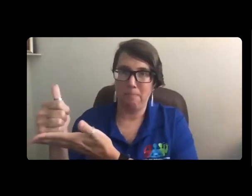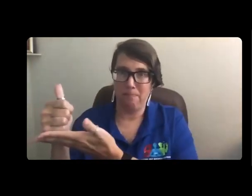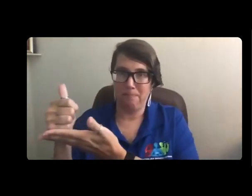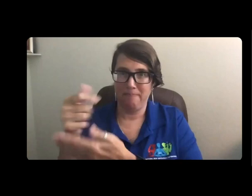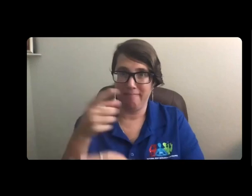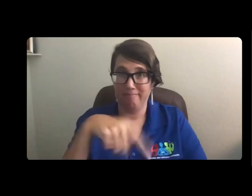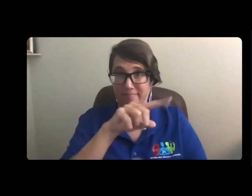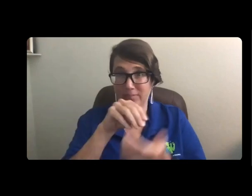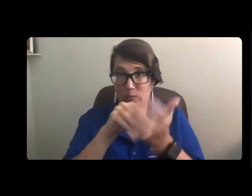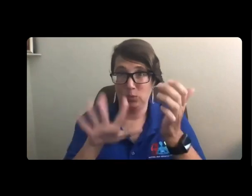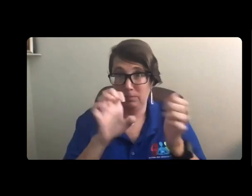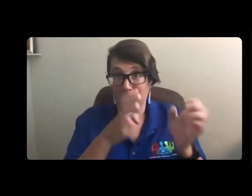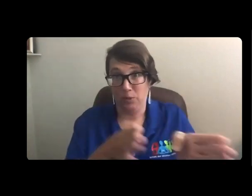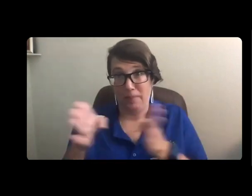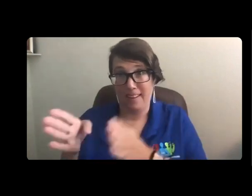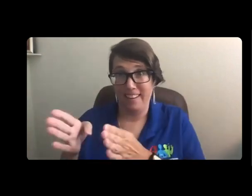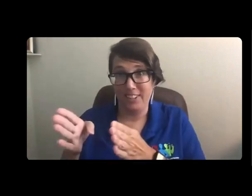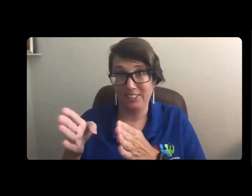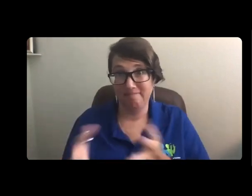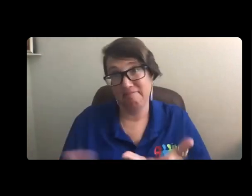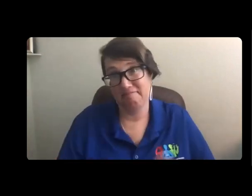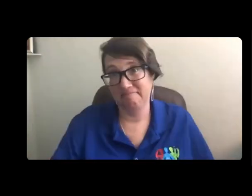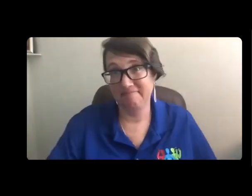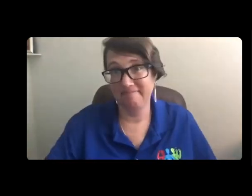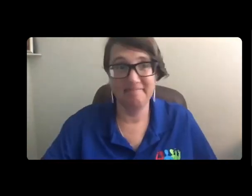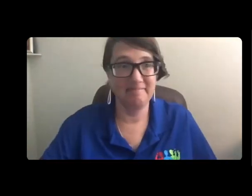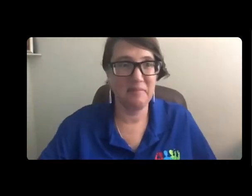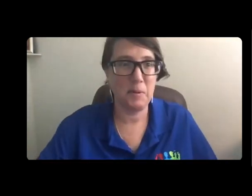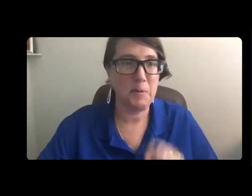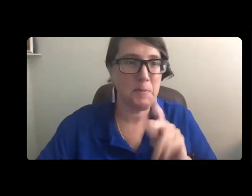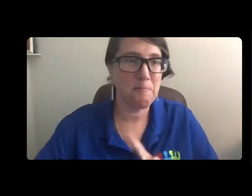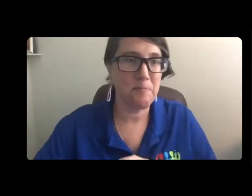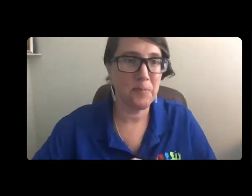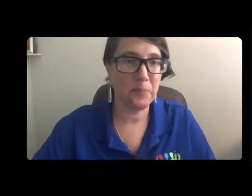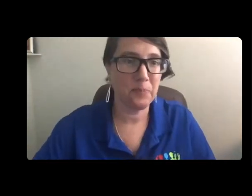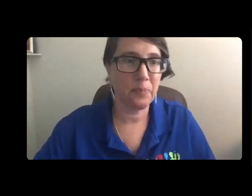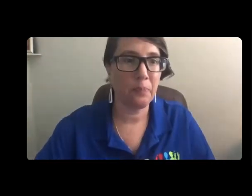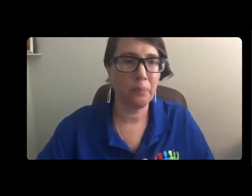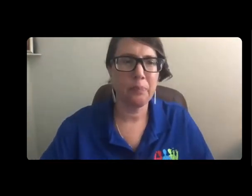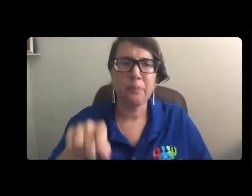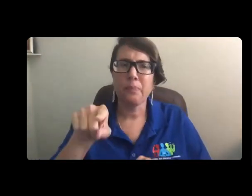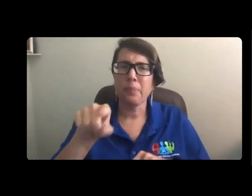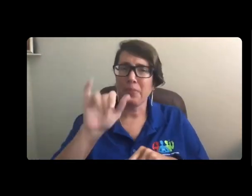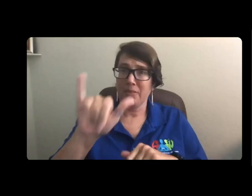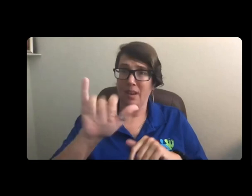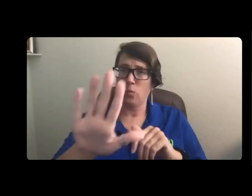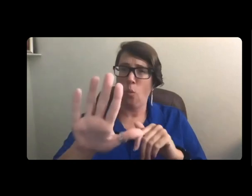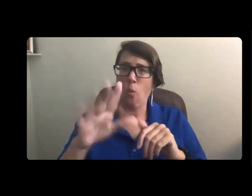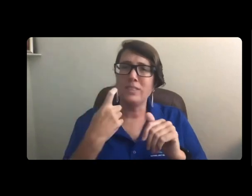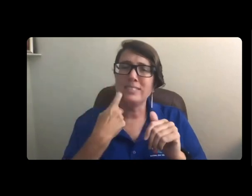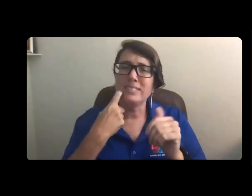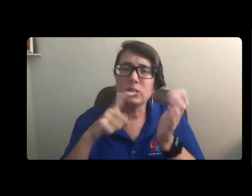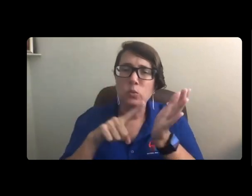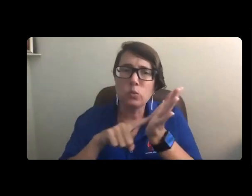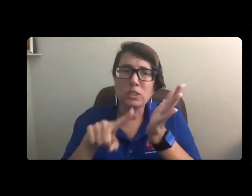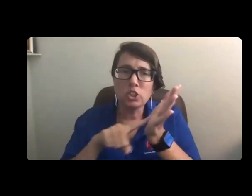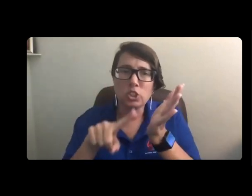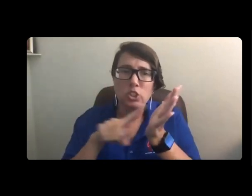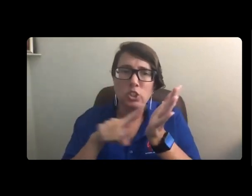Well, hopefully many of our audience members are teachers and they will go back to the classroom with some of these techniques in mind. Indeed.